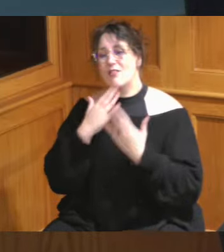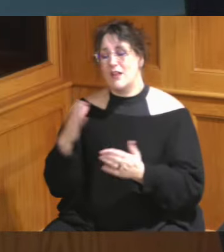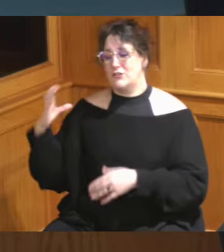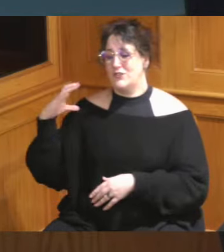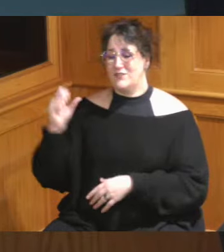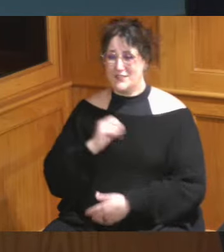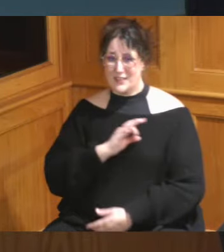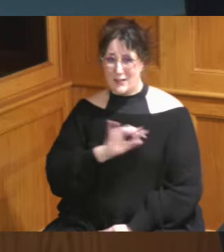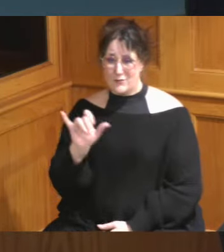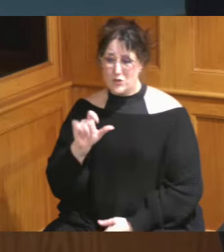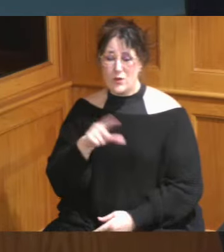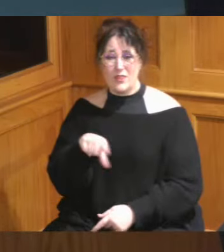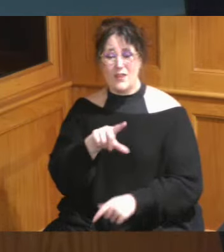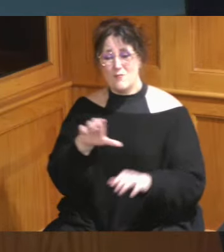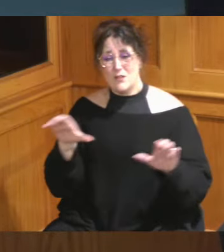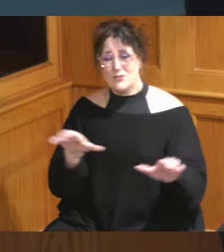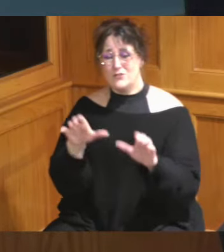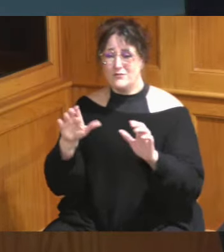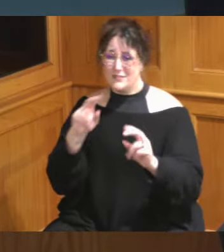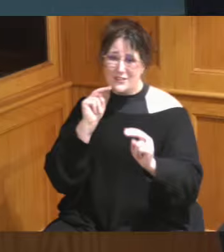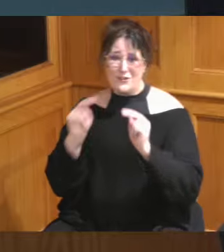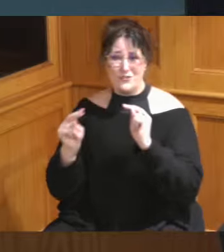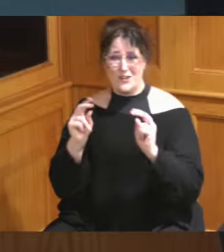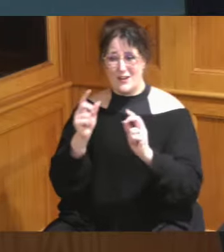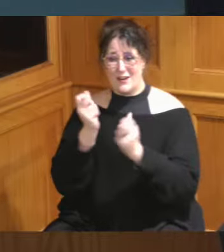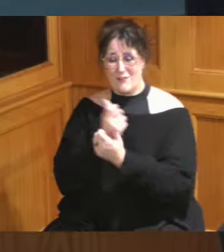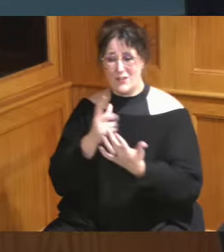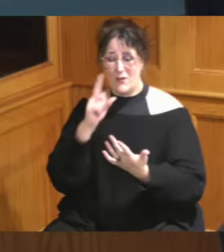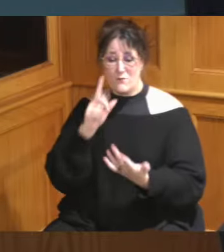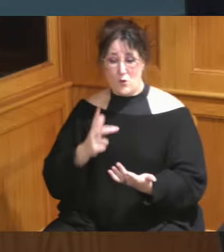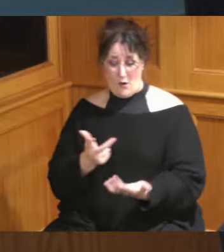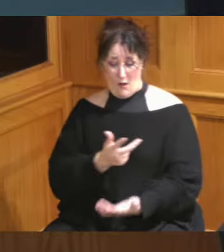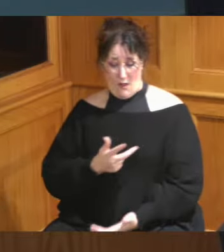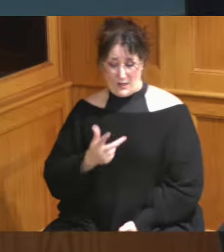who have been doing the negotiating on behalf of the County Commissioners since we are not able